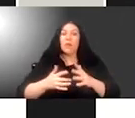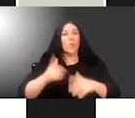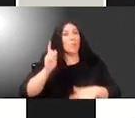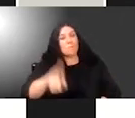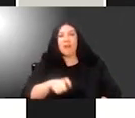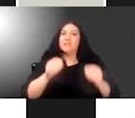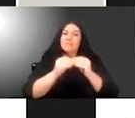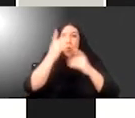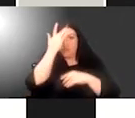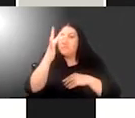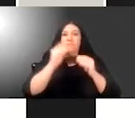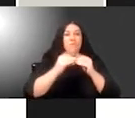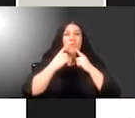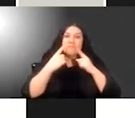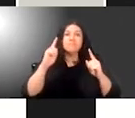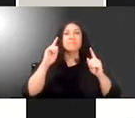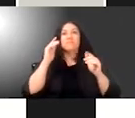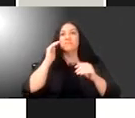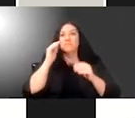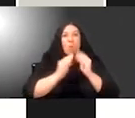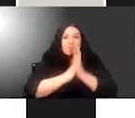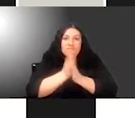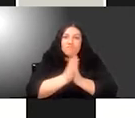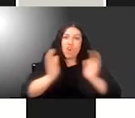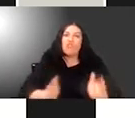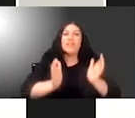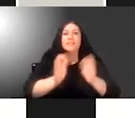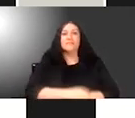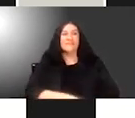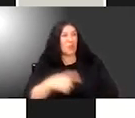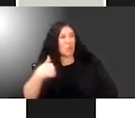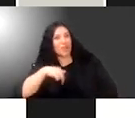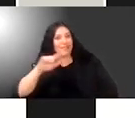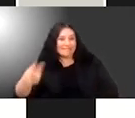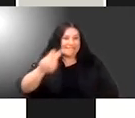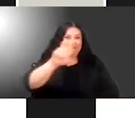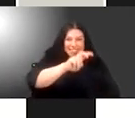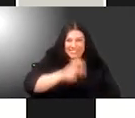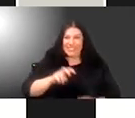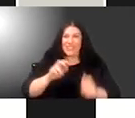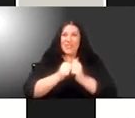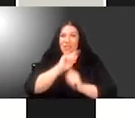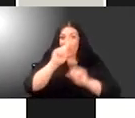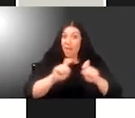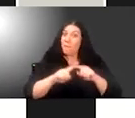Oh, sorry, Neil.